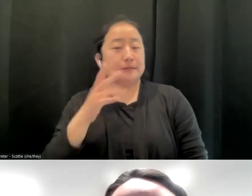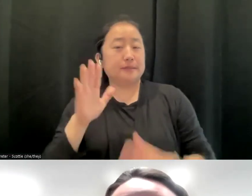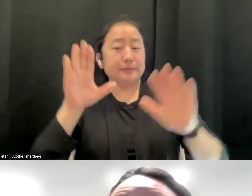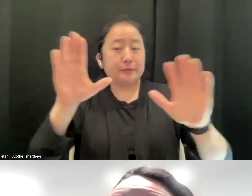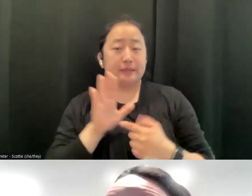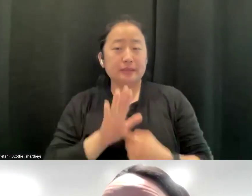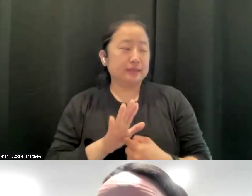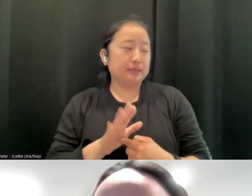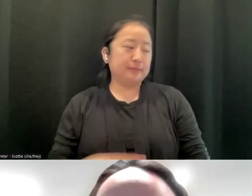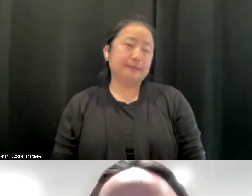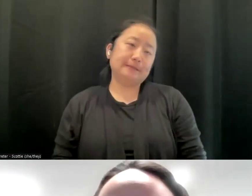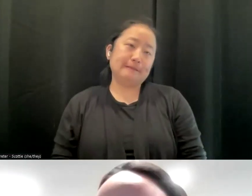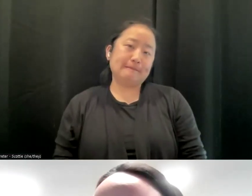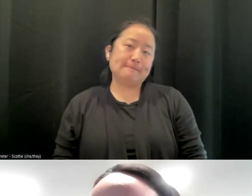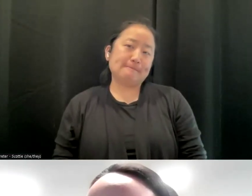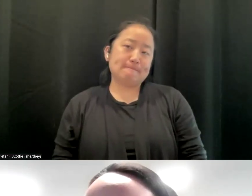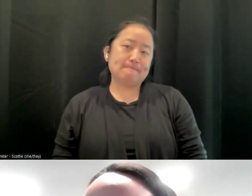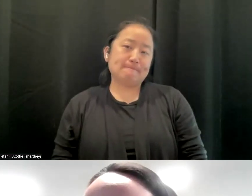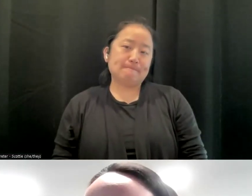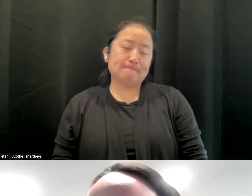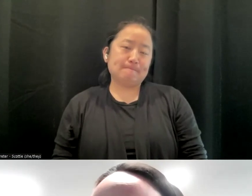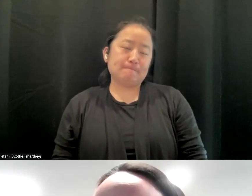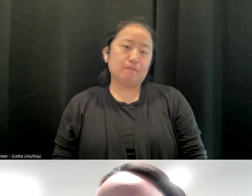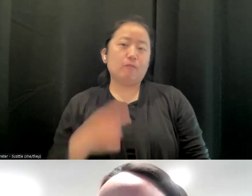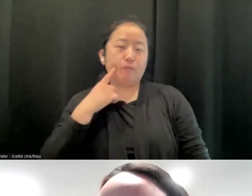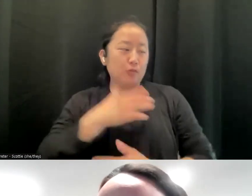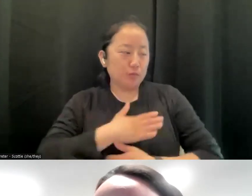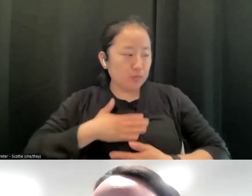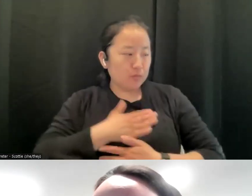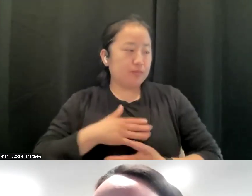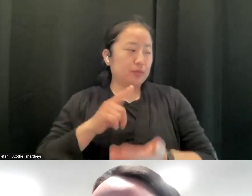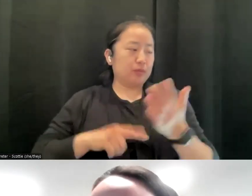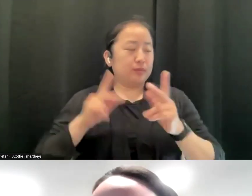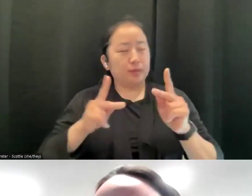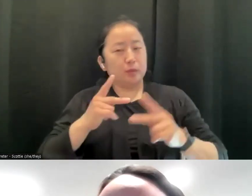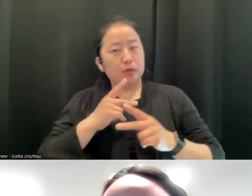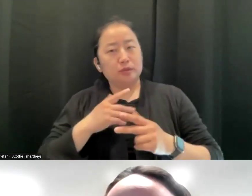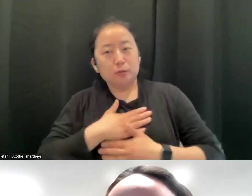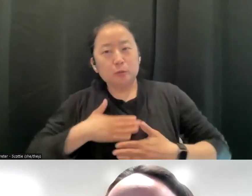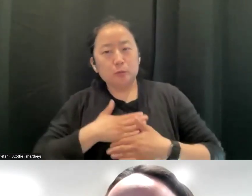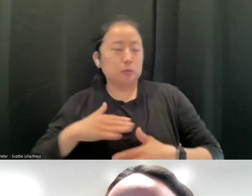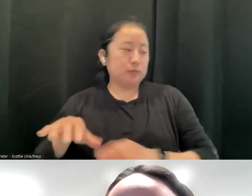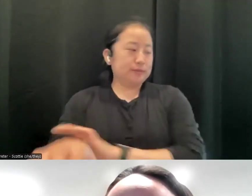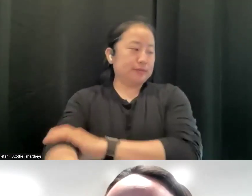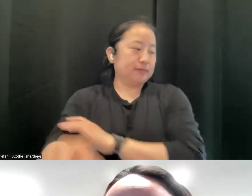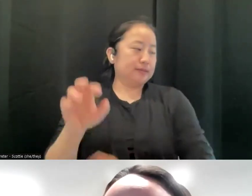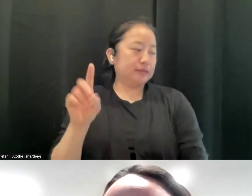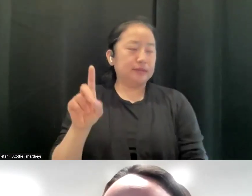of recreation and what people enjoy doing. So Dave with option for independent living